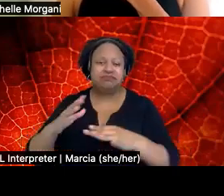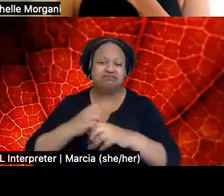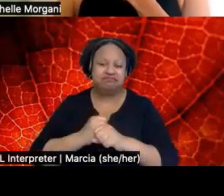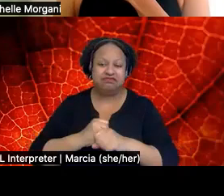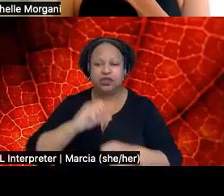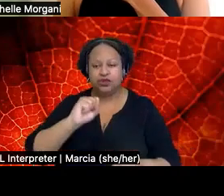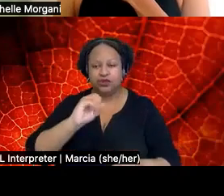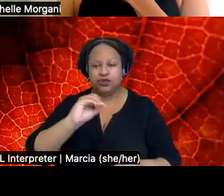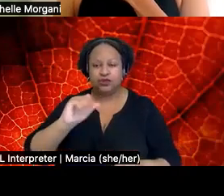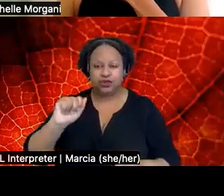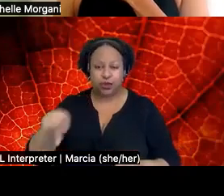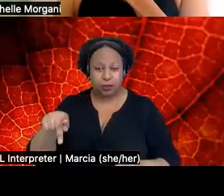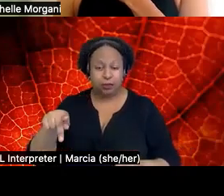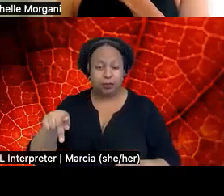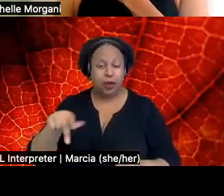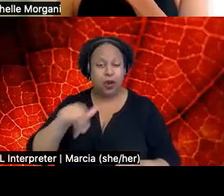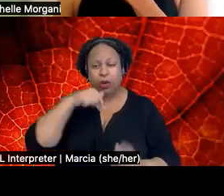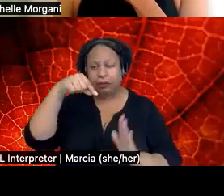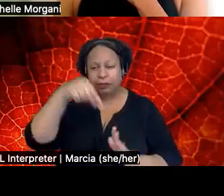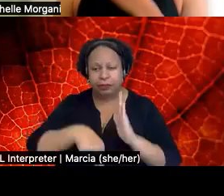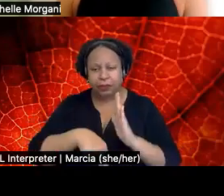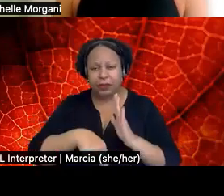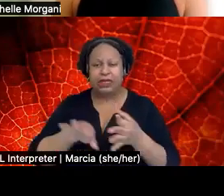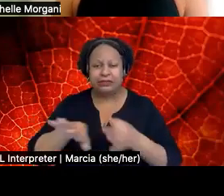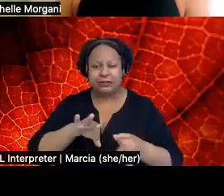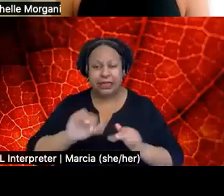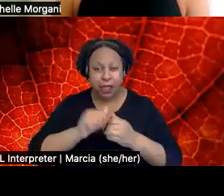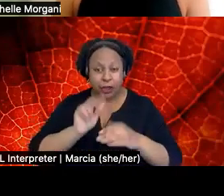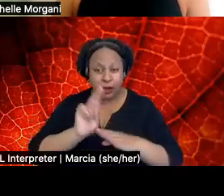And I'm not going to go deep into how to use this template,